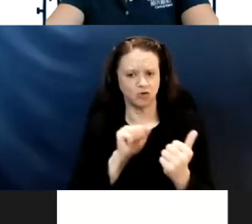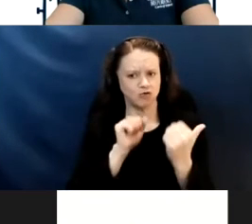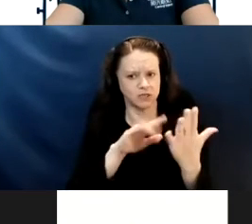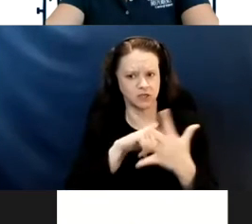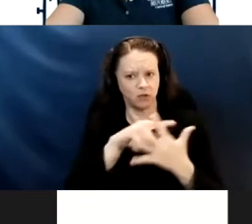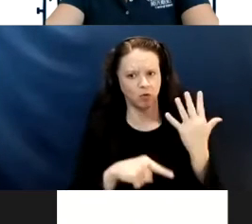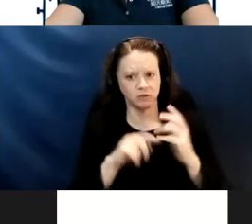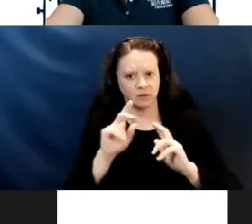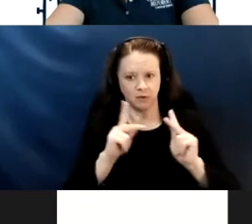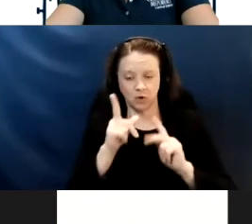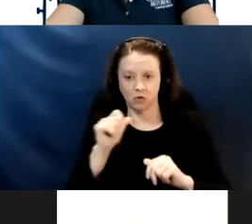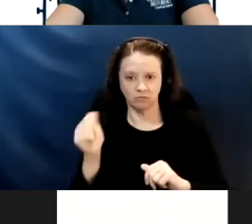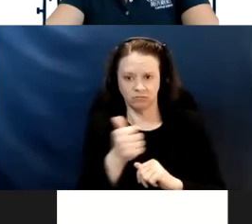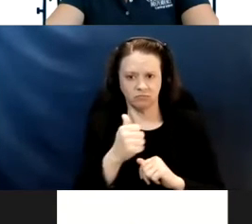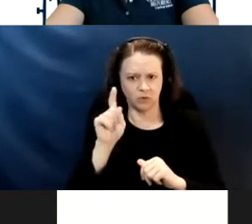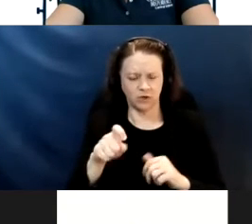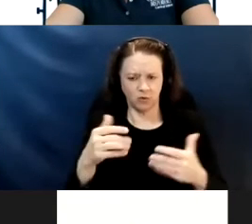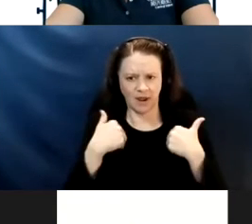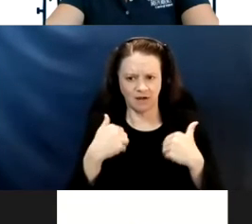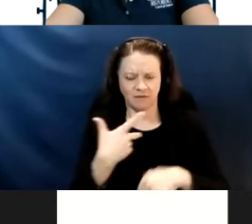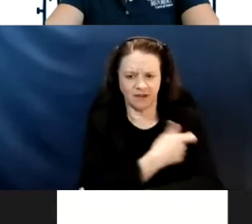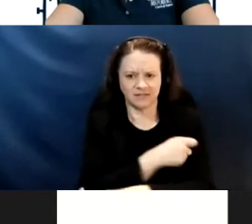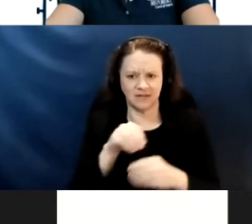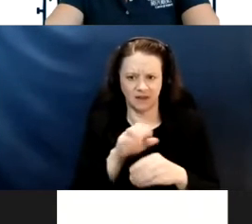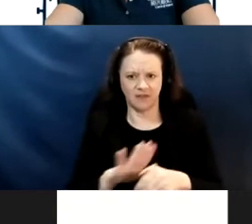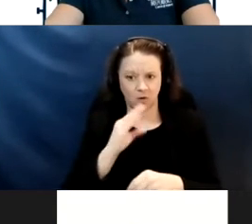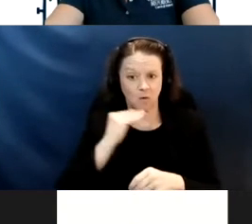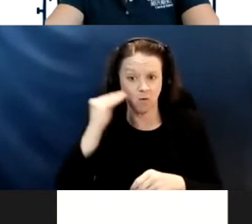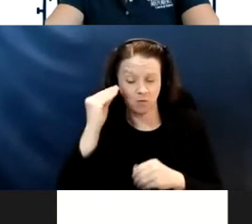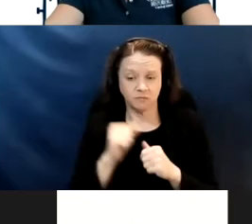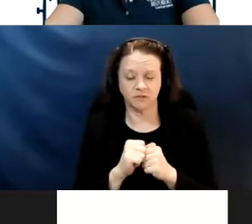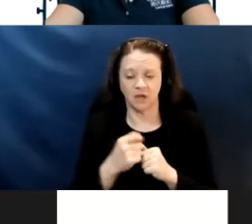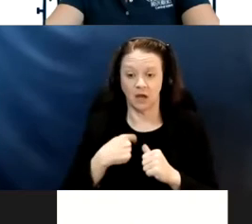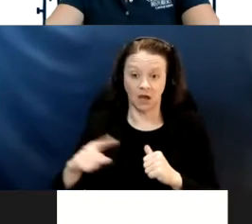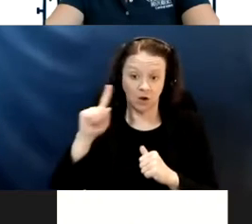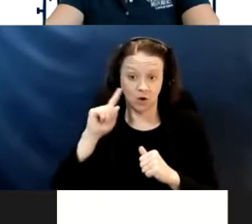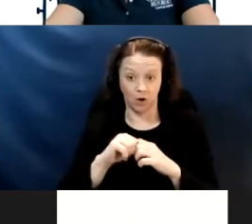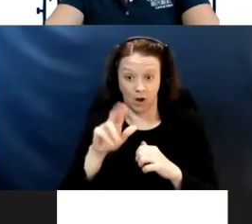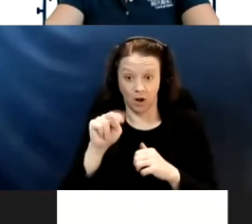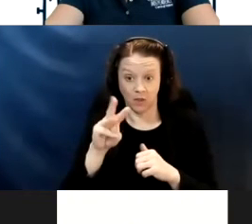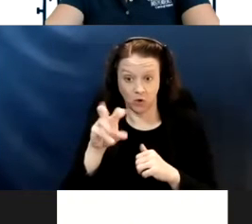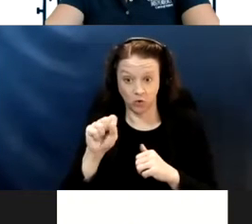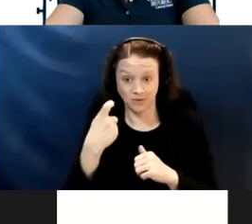who need to have the vaccine in their homes. I heard on the news lately that interviews